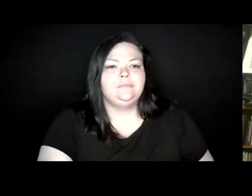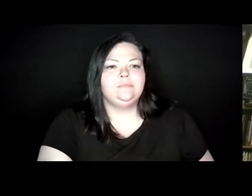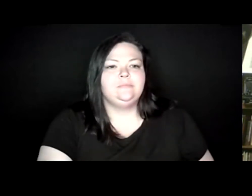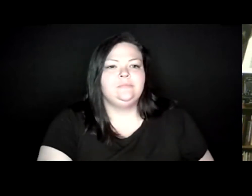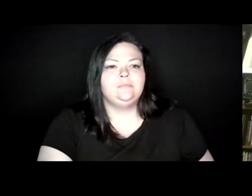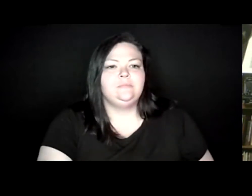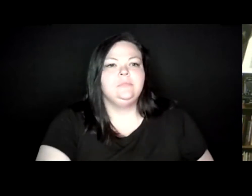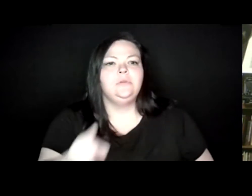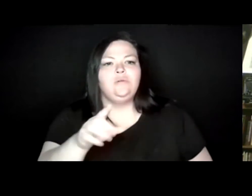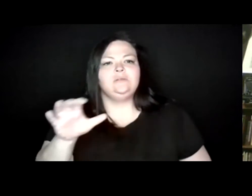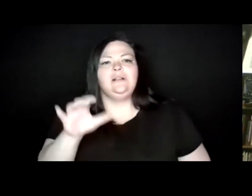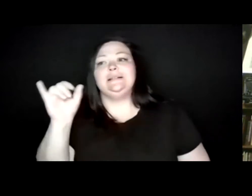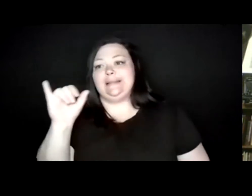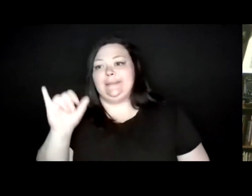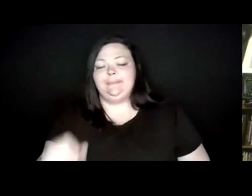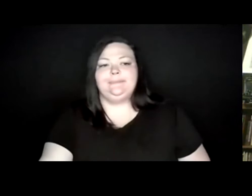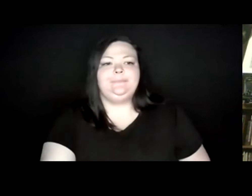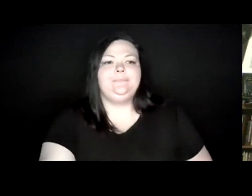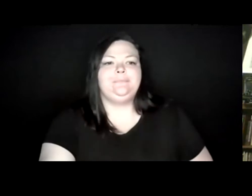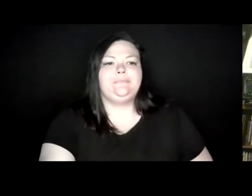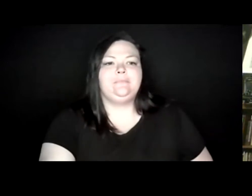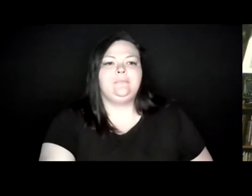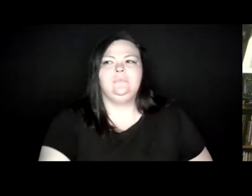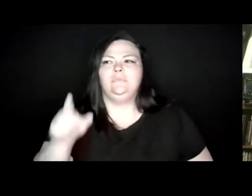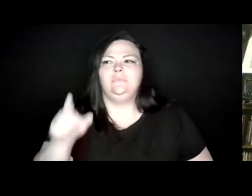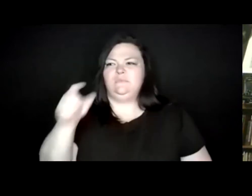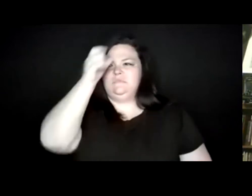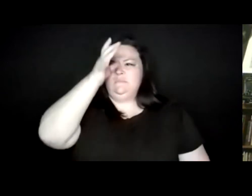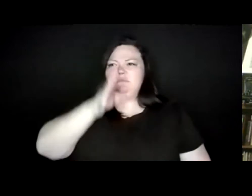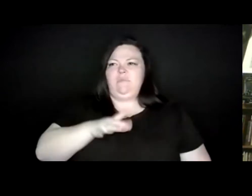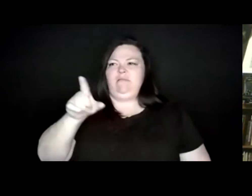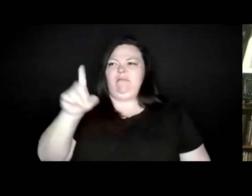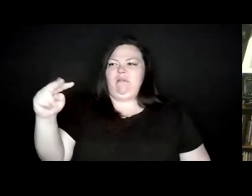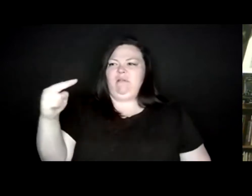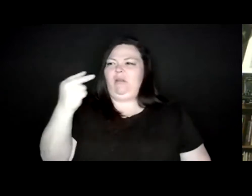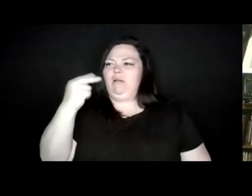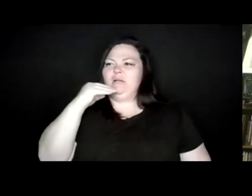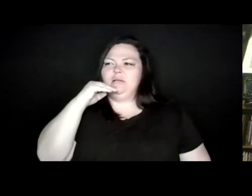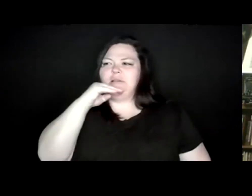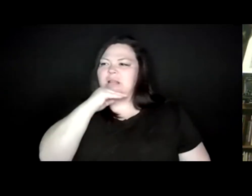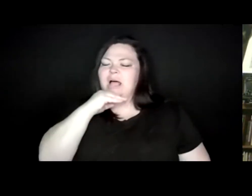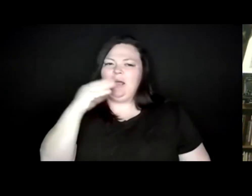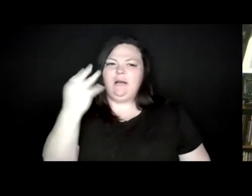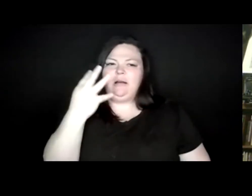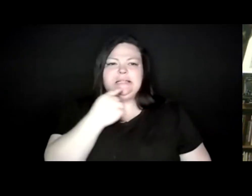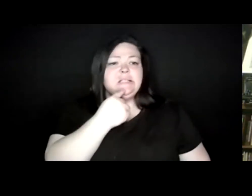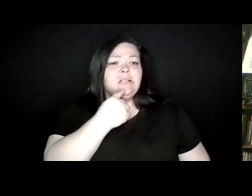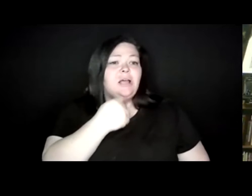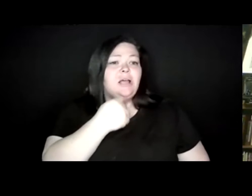Watch him lie in my face. Right in it./ He said, I was glad to make the coffee,/